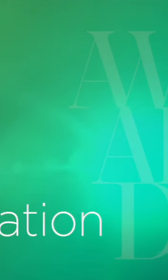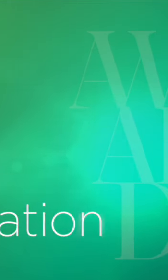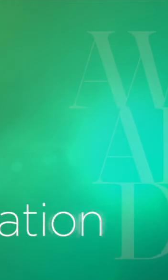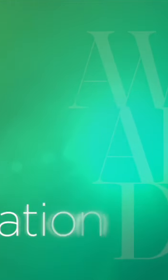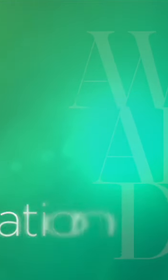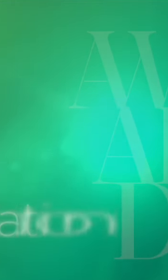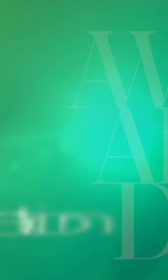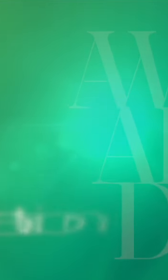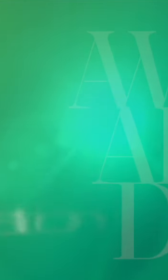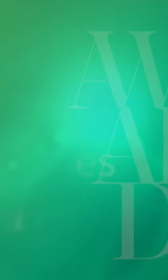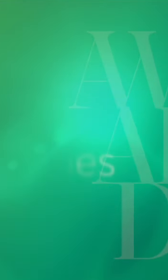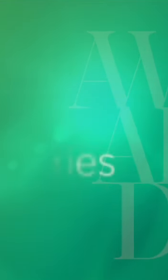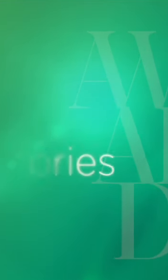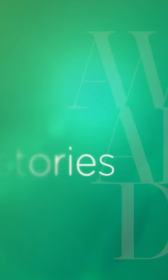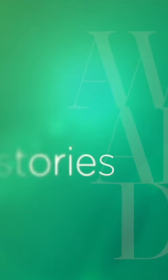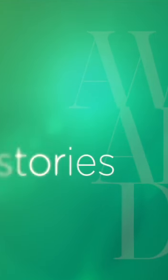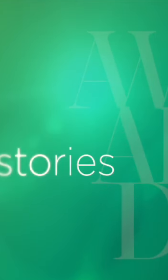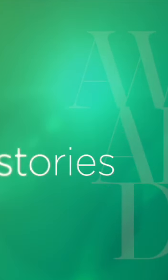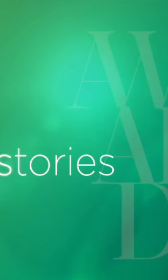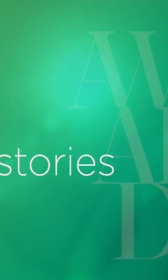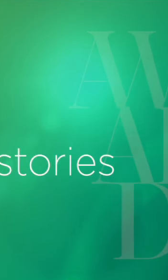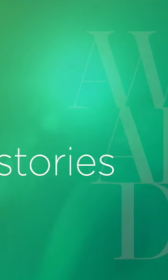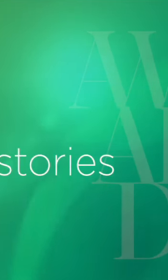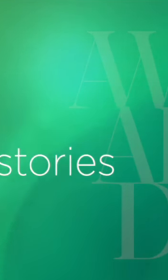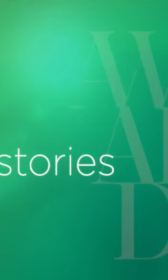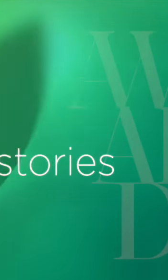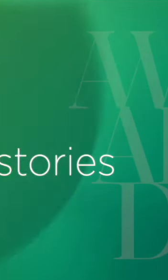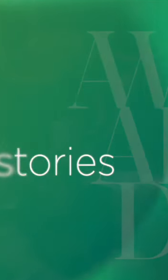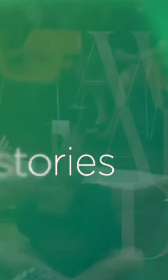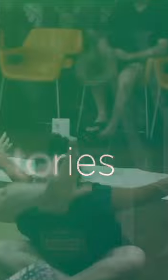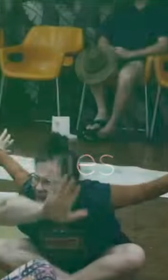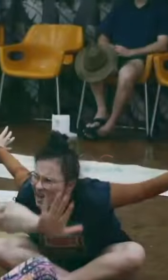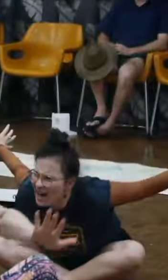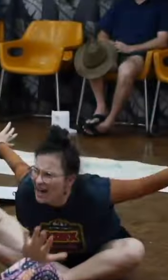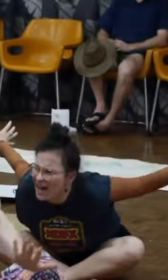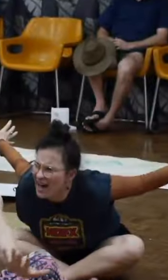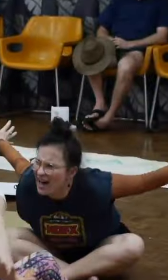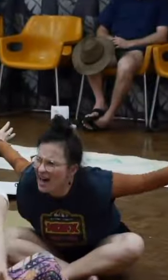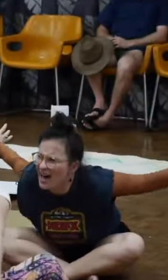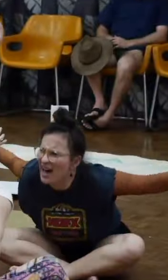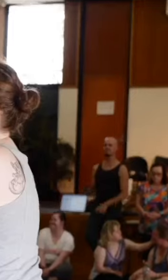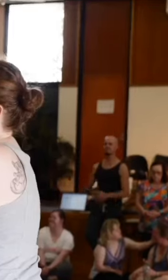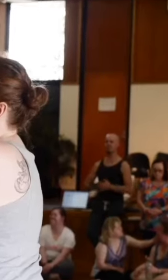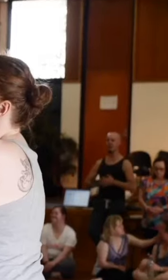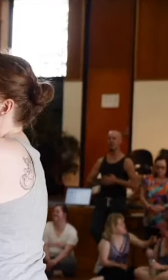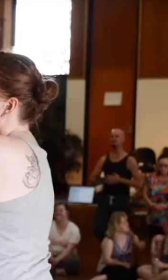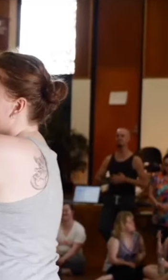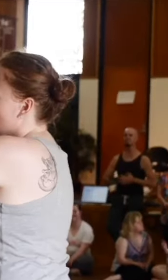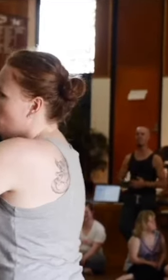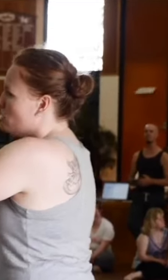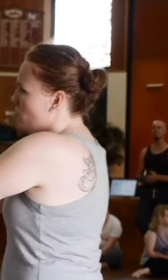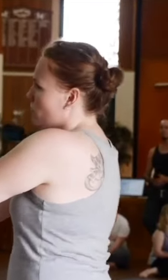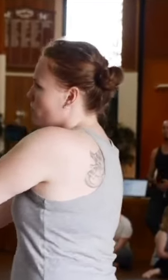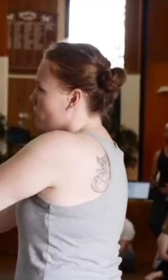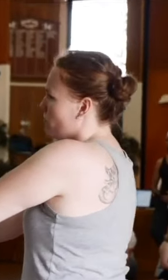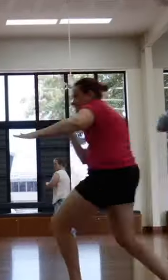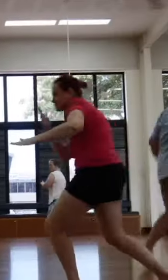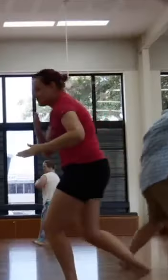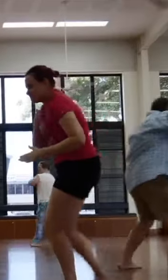with artists from the community who want to tell their own stories. She has facilitated workshops as well as coproducing and directing